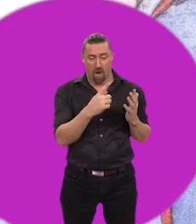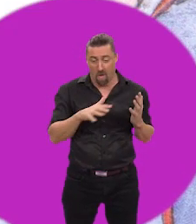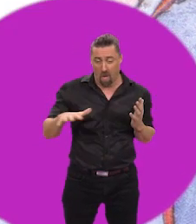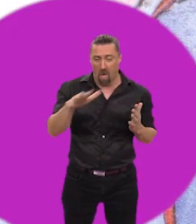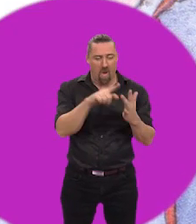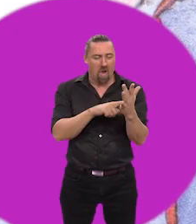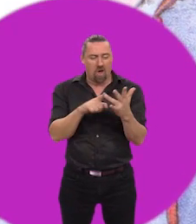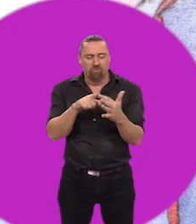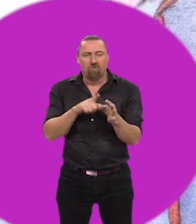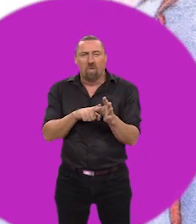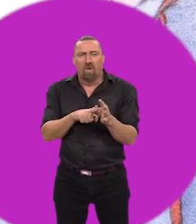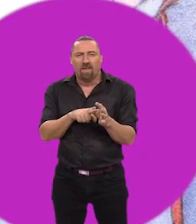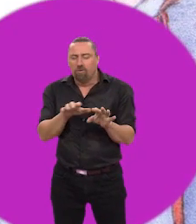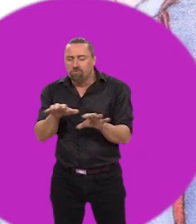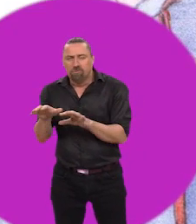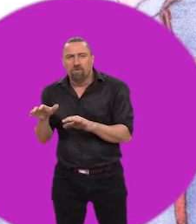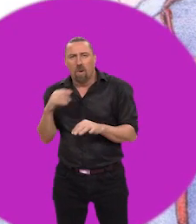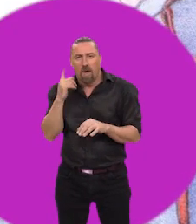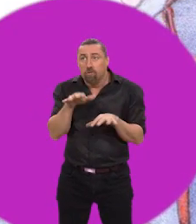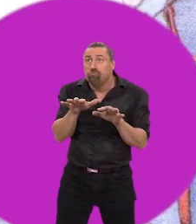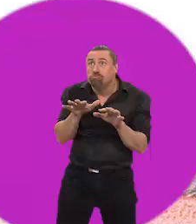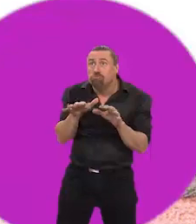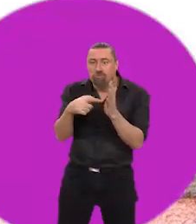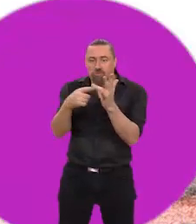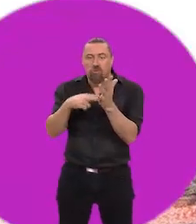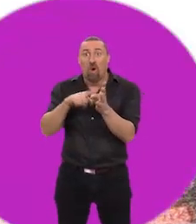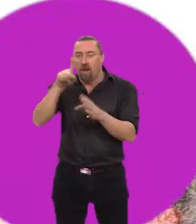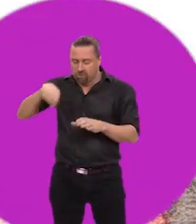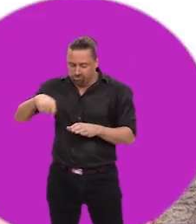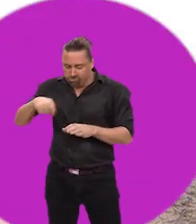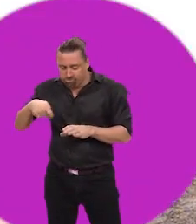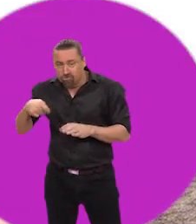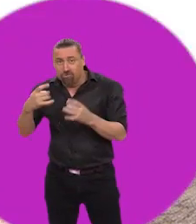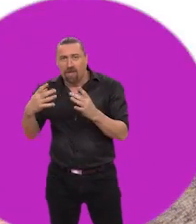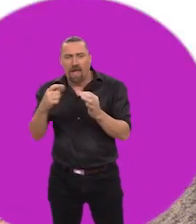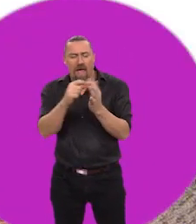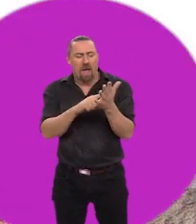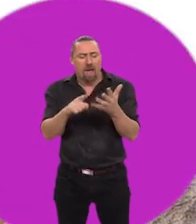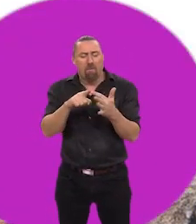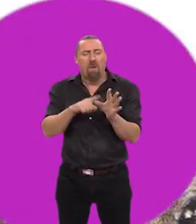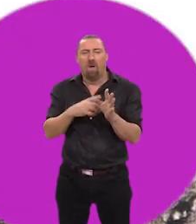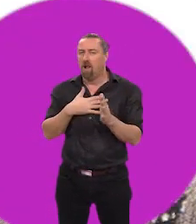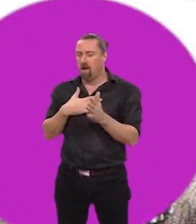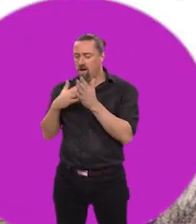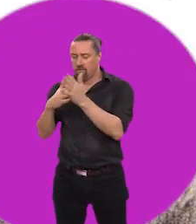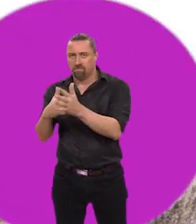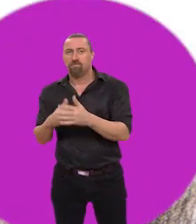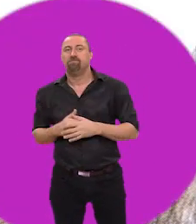They huddled around Tony and he mixed their bottles. Bluey liked to help. Here's your bottle Lucky.